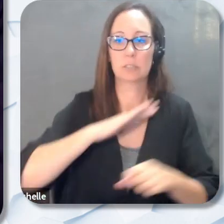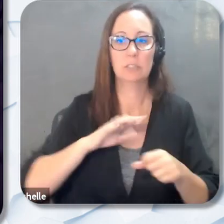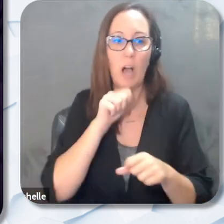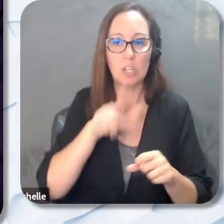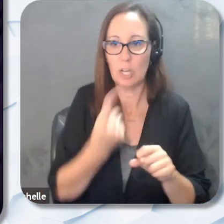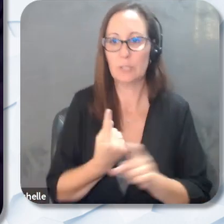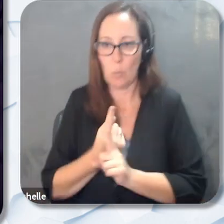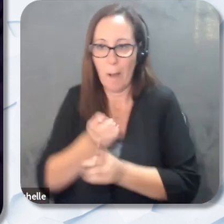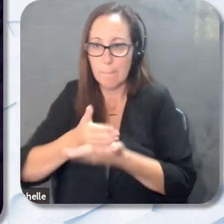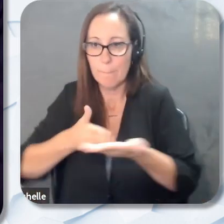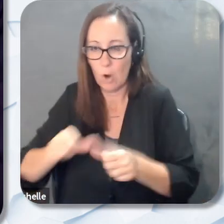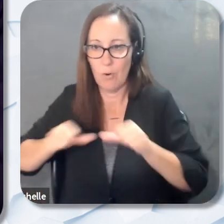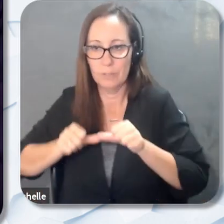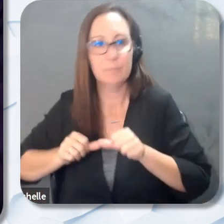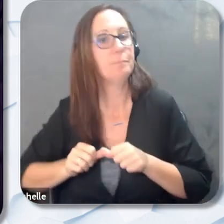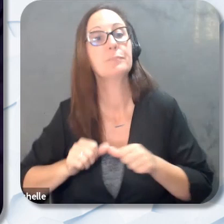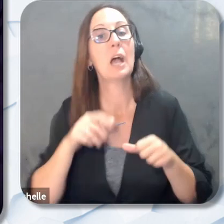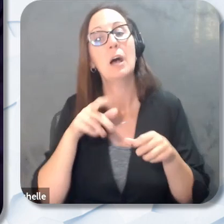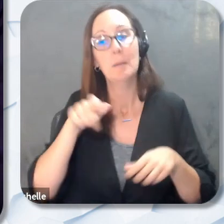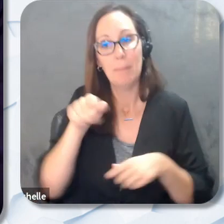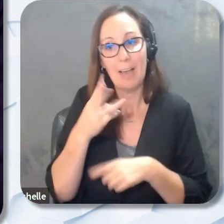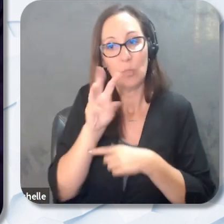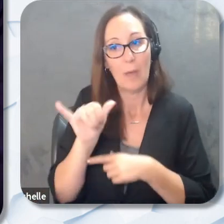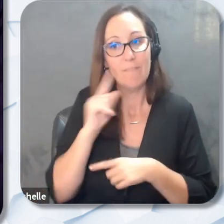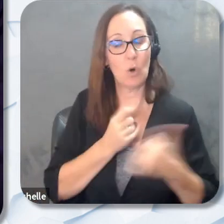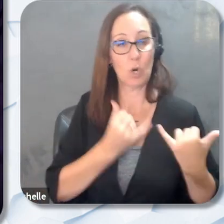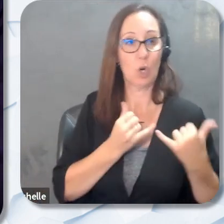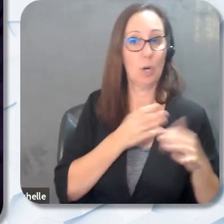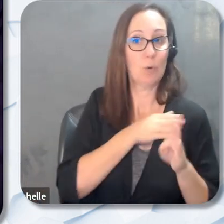We also need to be thinking about pathways for current preschool and kindergarten K eight